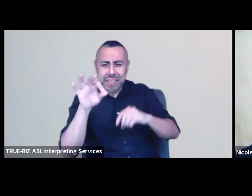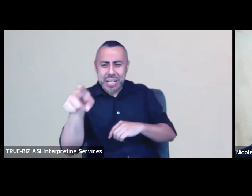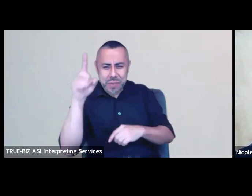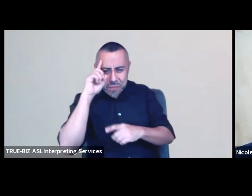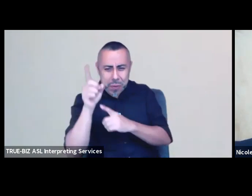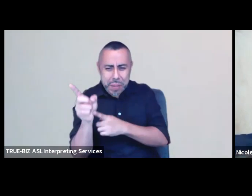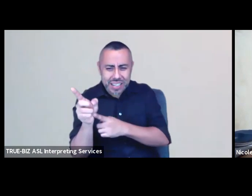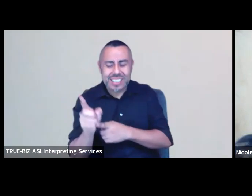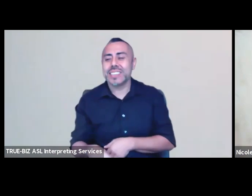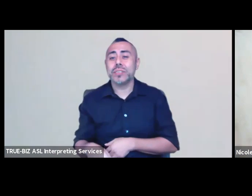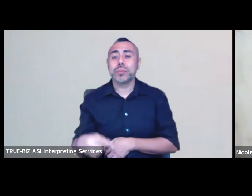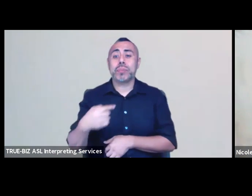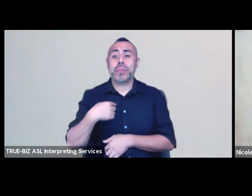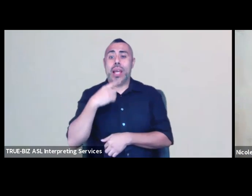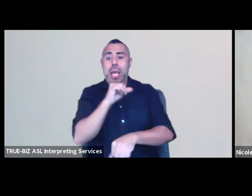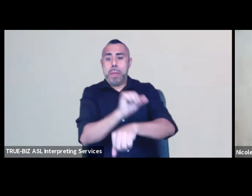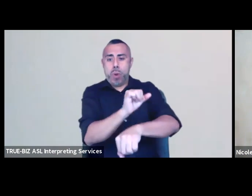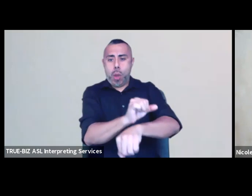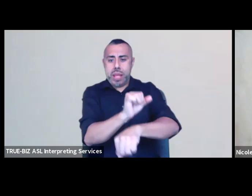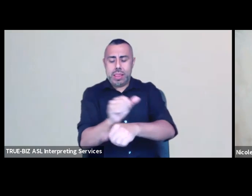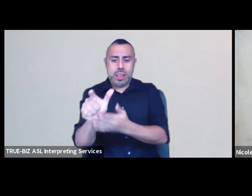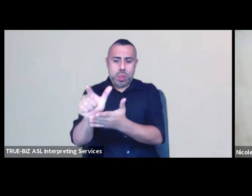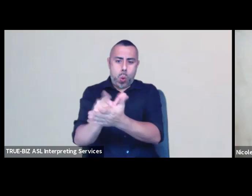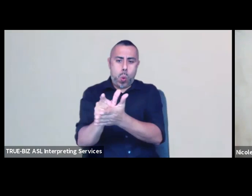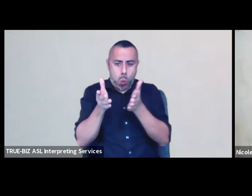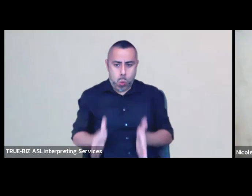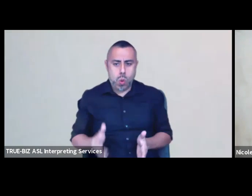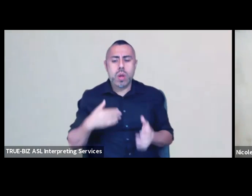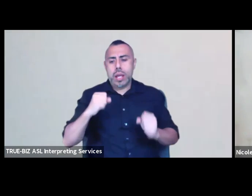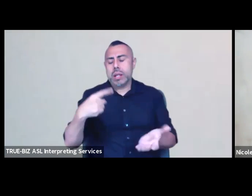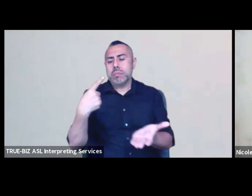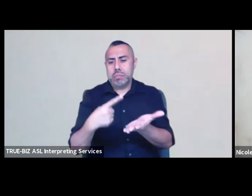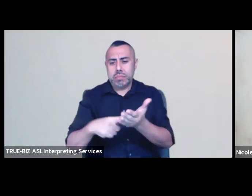Yes, I'm an employment lawyer. I can talk about unemployment,